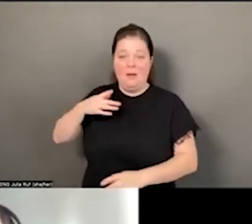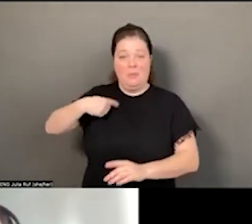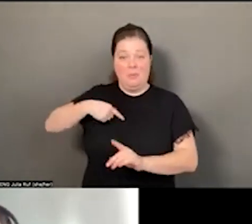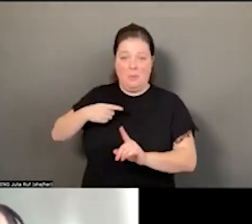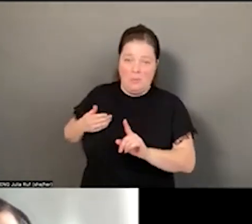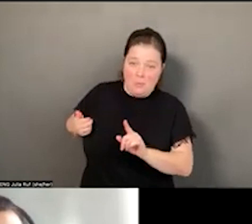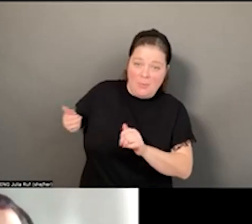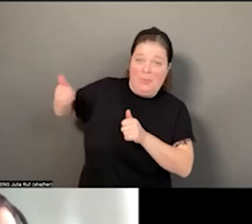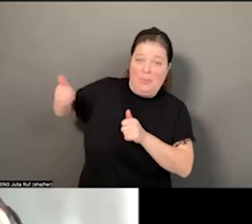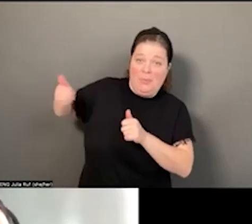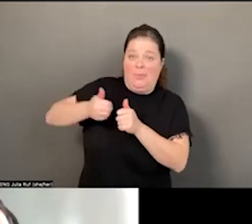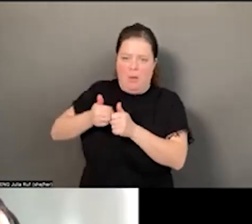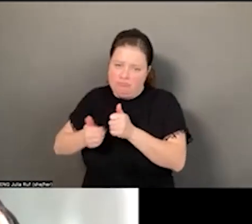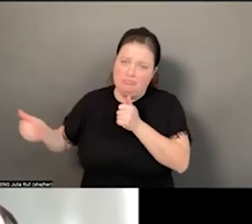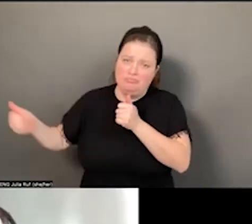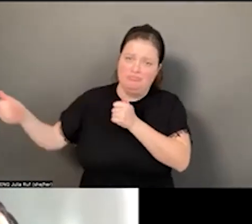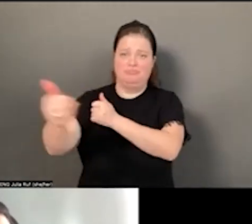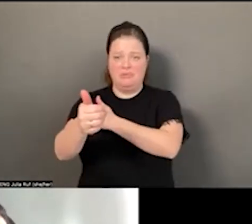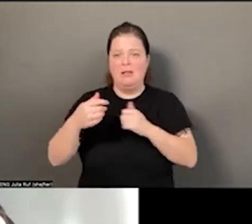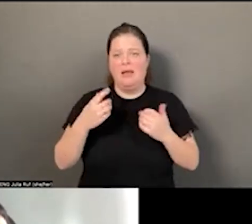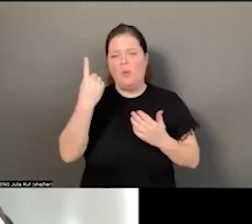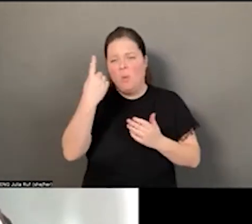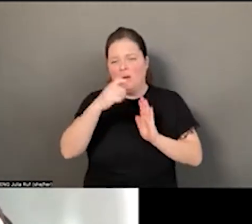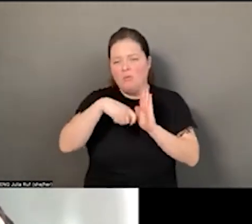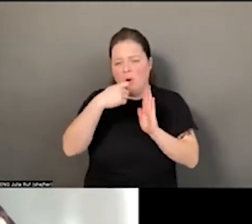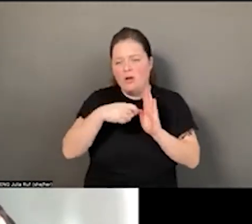which was very much focused on leisure, culture and sports.